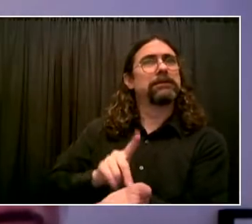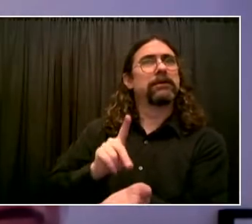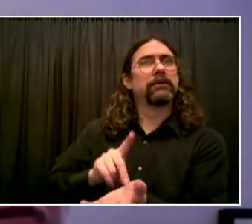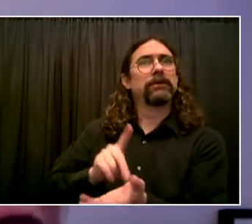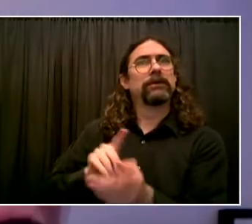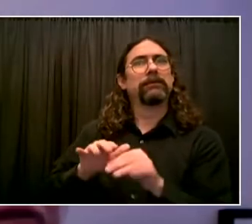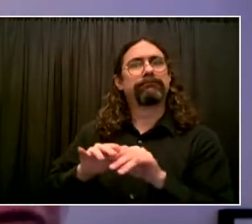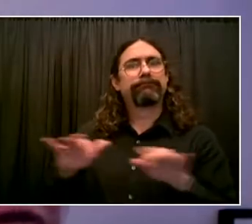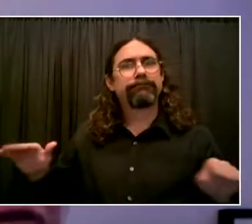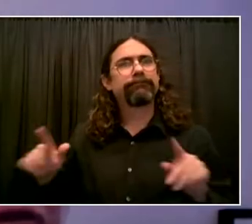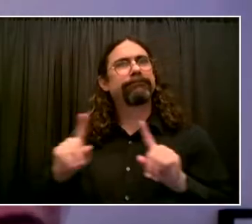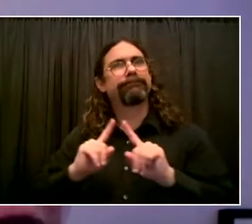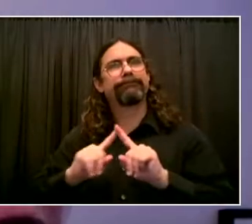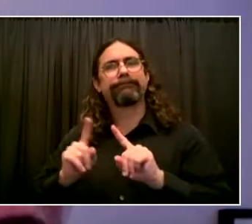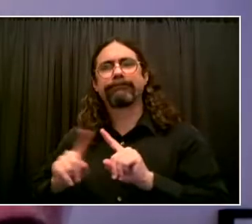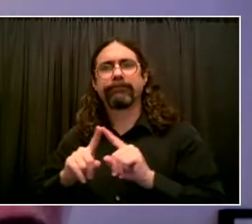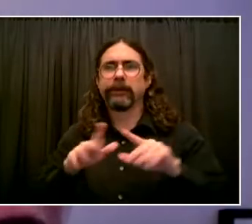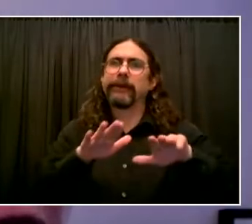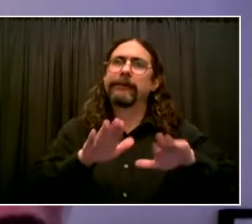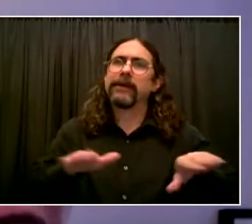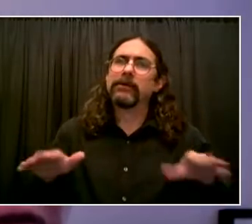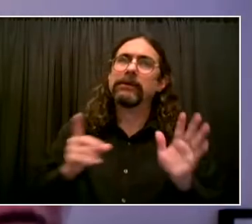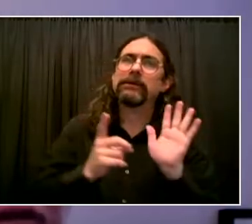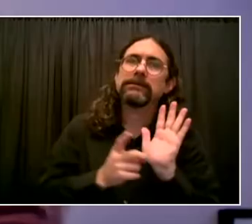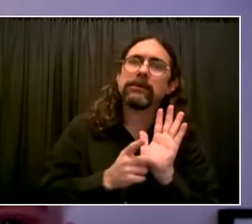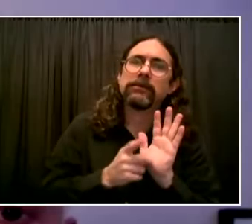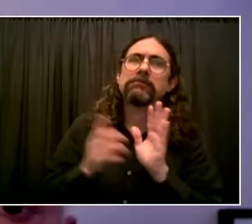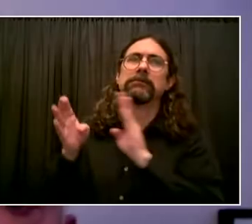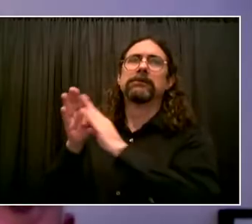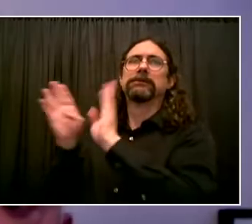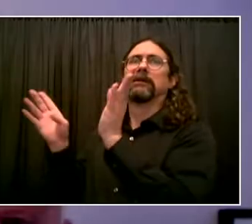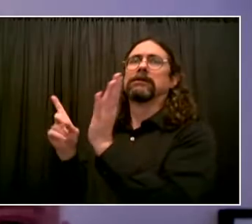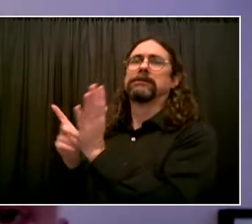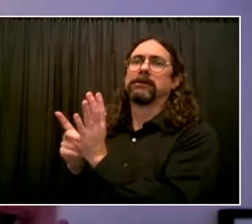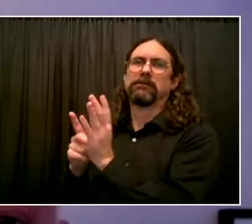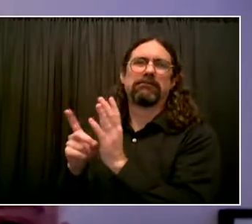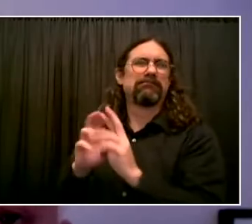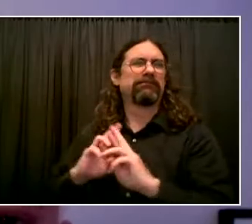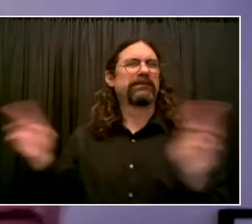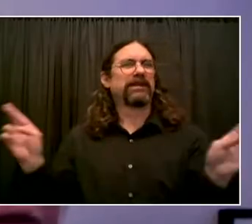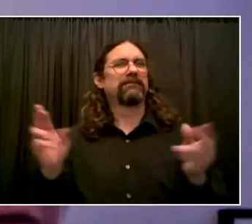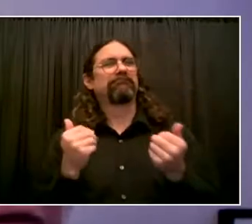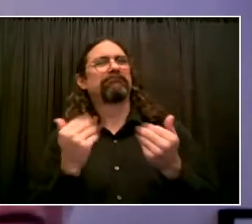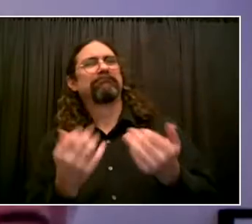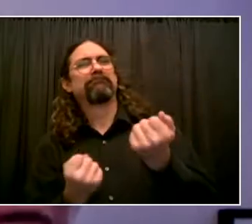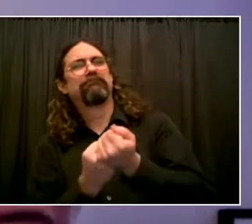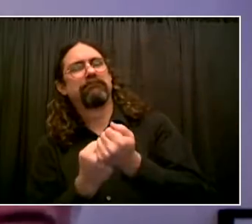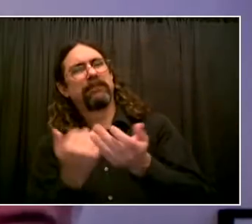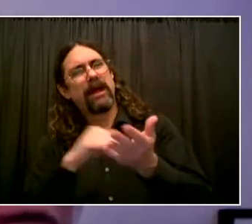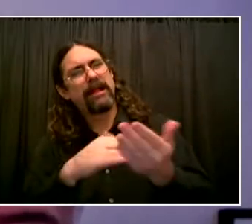DOCTORS THAT MAKE UP THE NETWORK AND OUR PEDIATRICIANS THAT ARE READY TO GE IVTHE